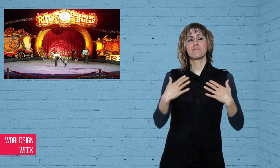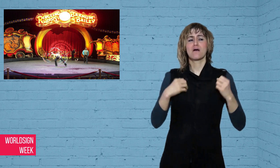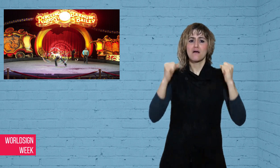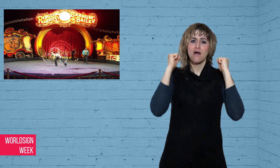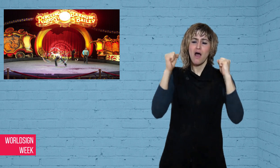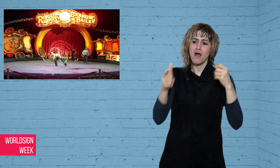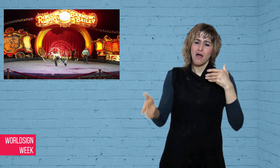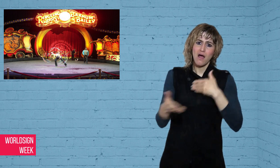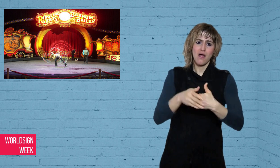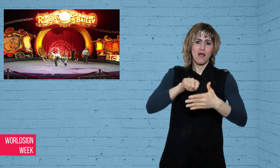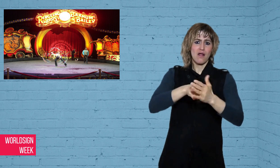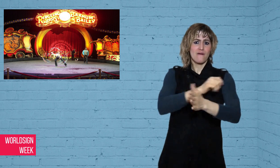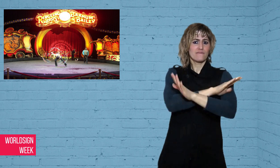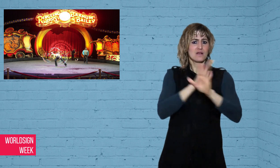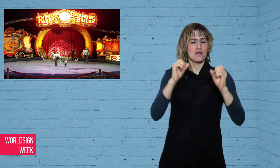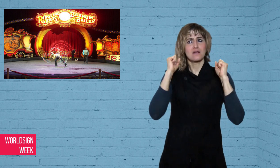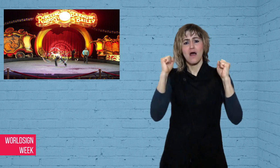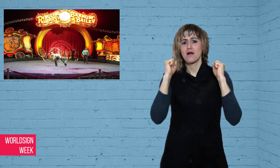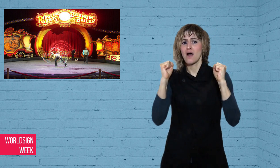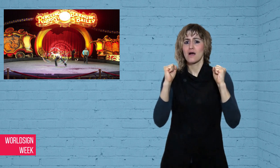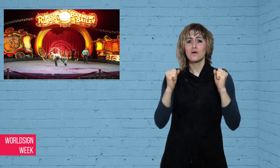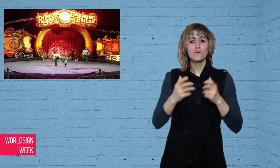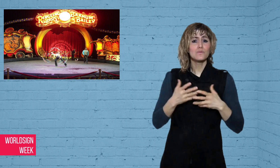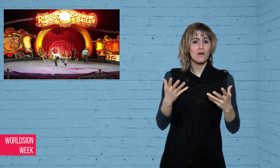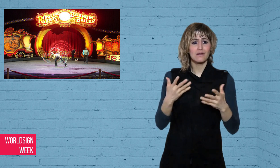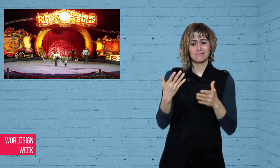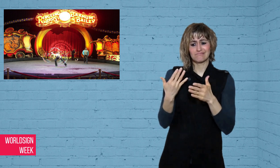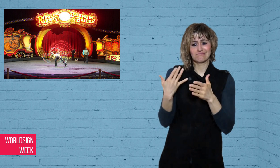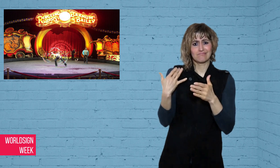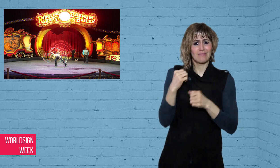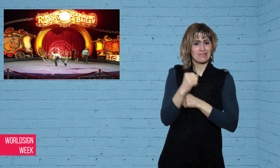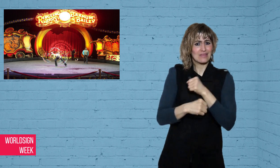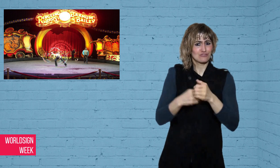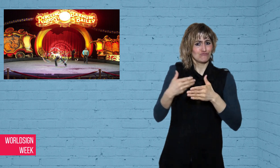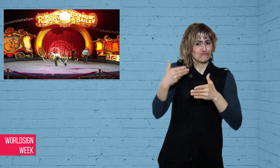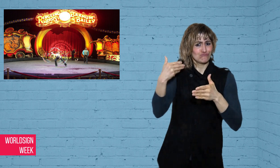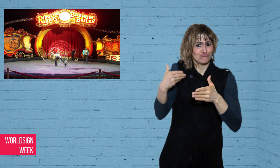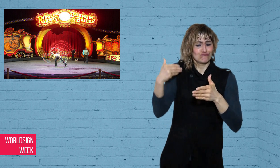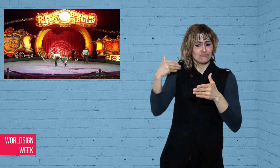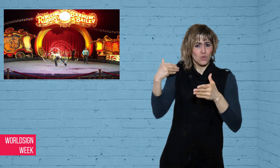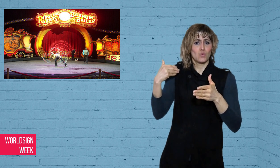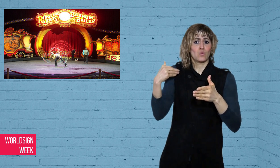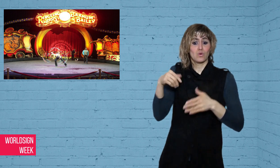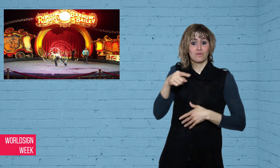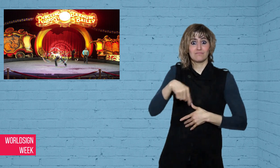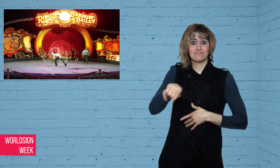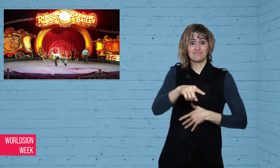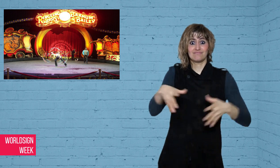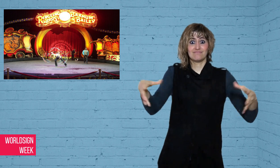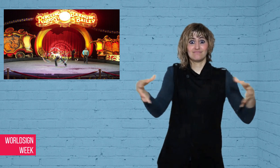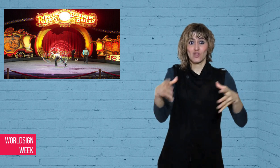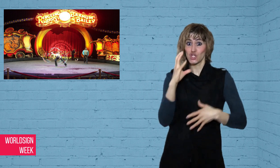mounting obstacles: declining ticket sales,